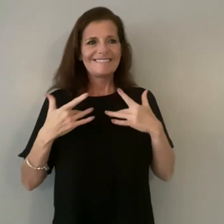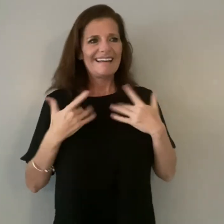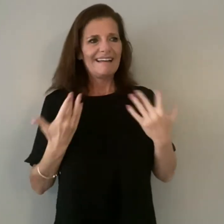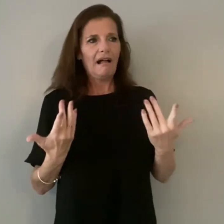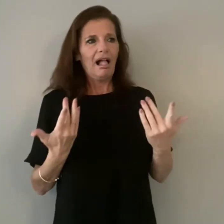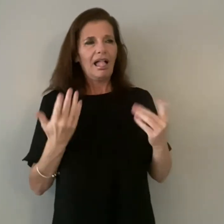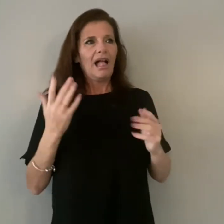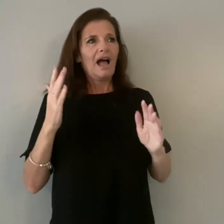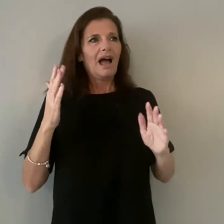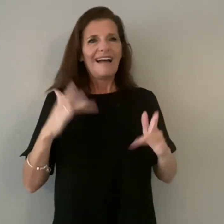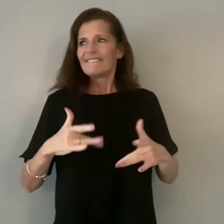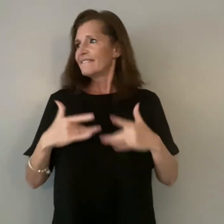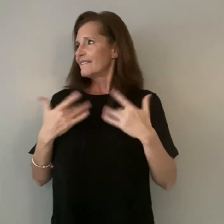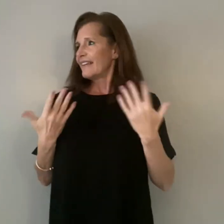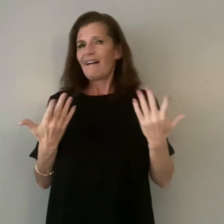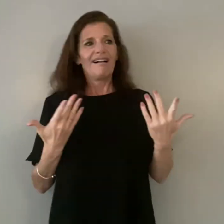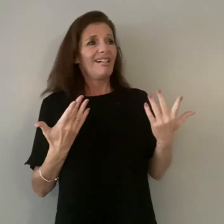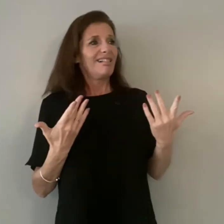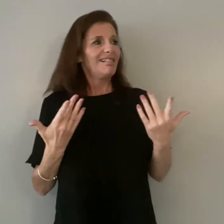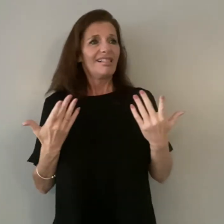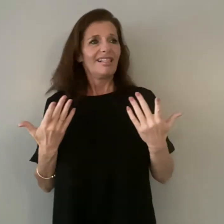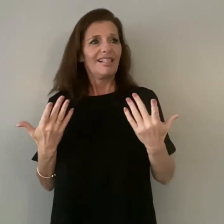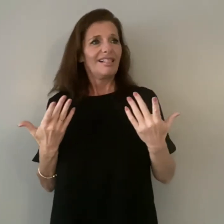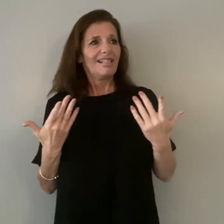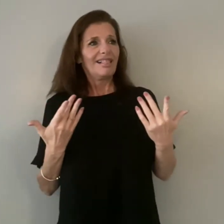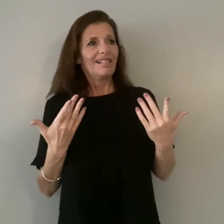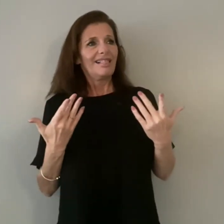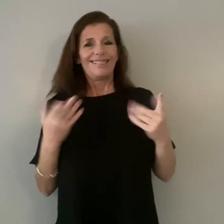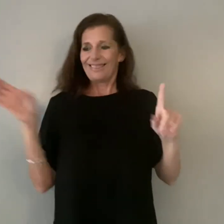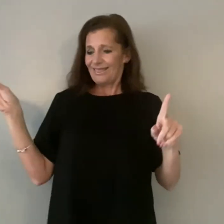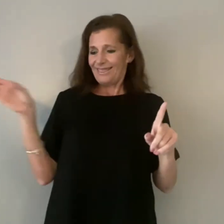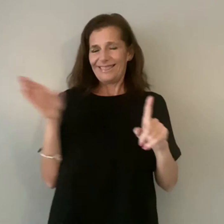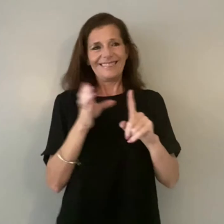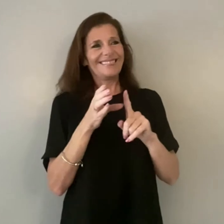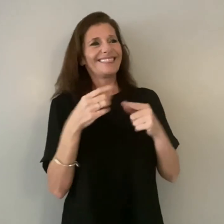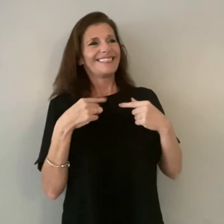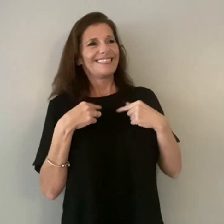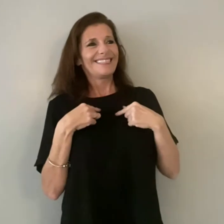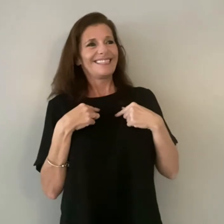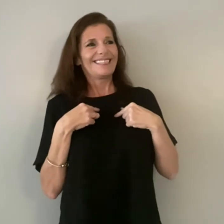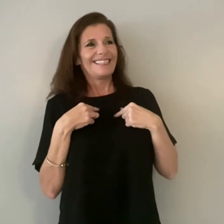and feeling not necessarily able. Feeling like frankly, the person that's been brought in to be a little bit